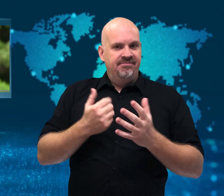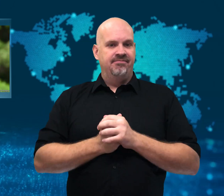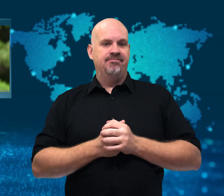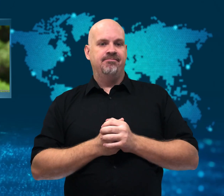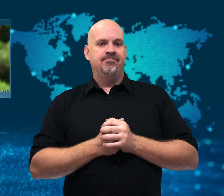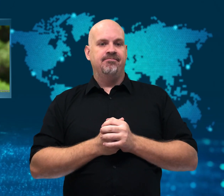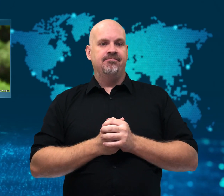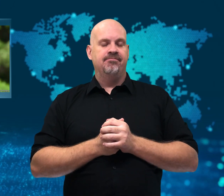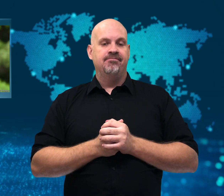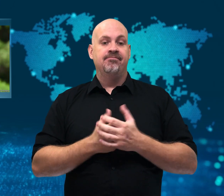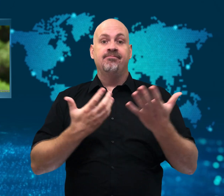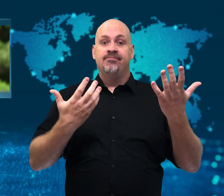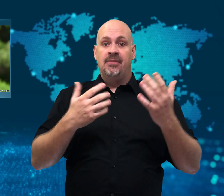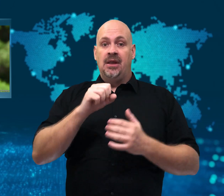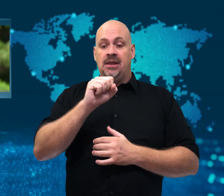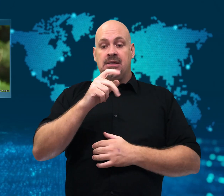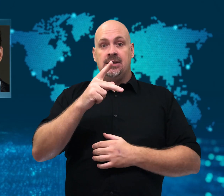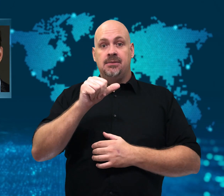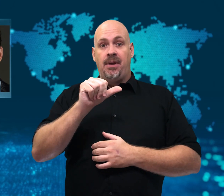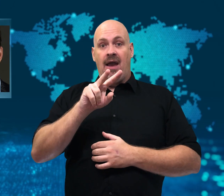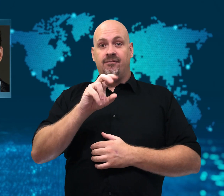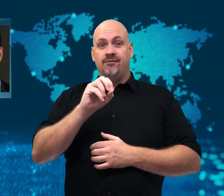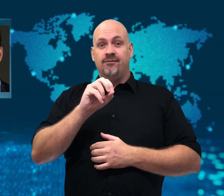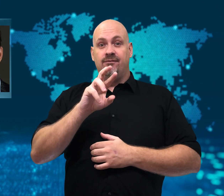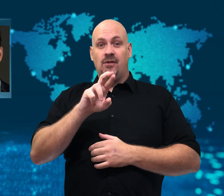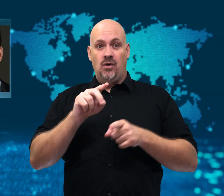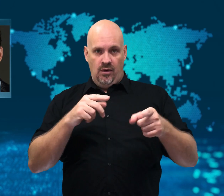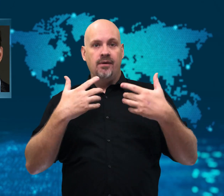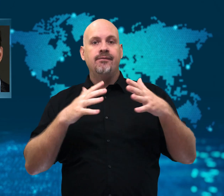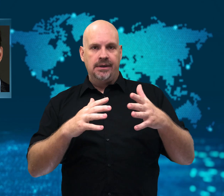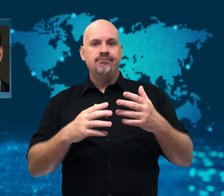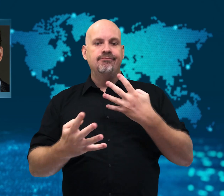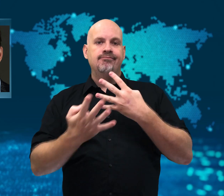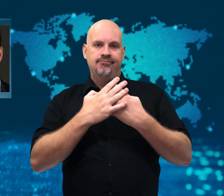Though both men claimed innocence,